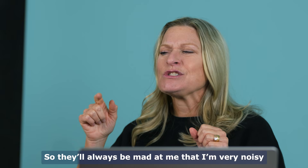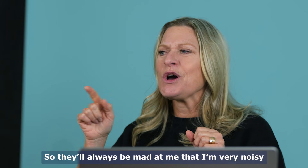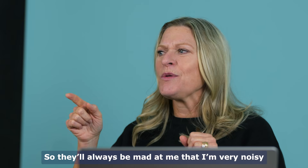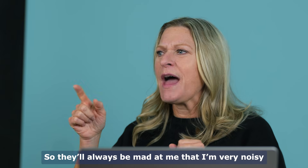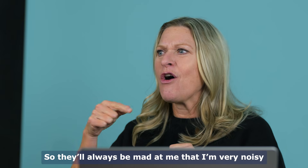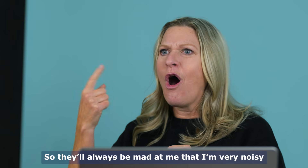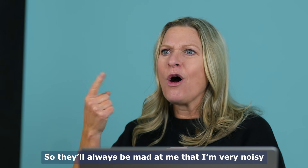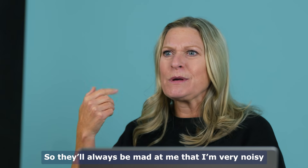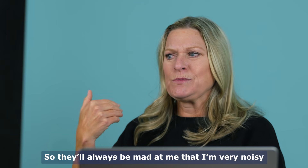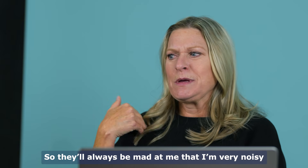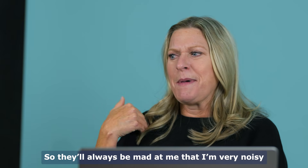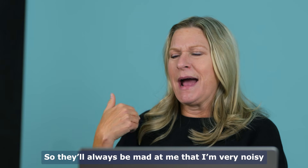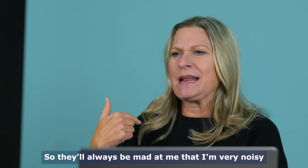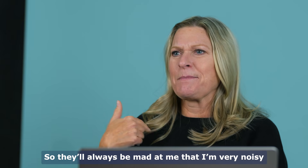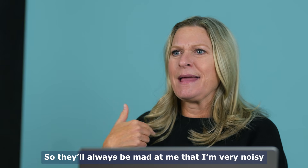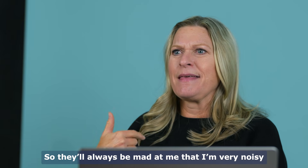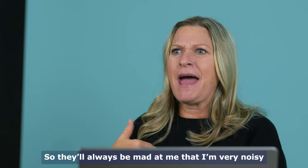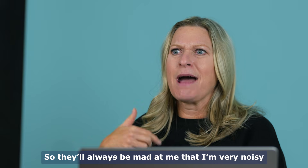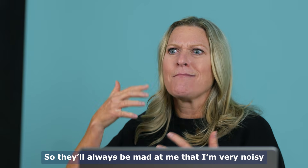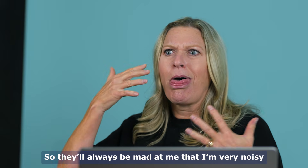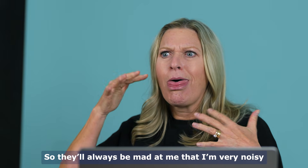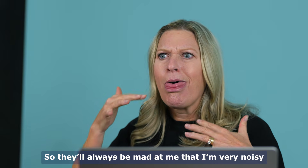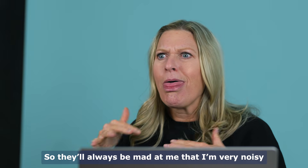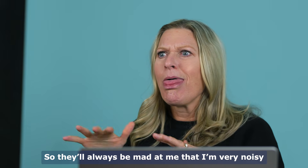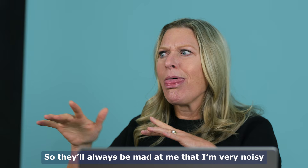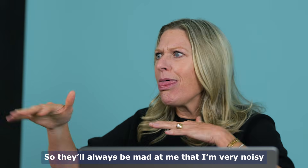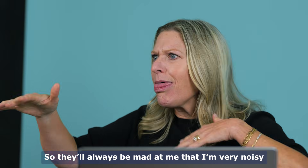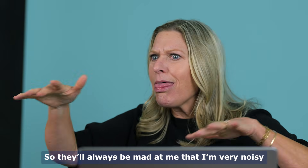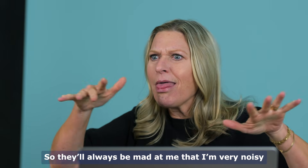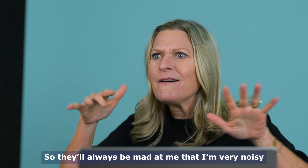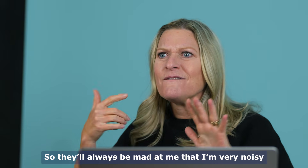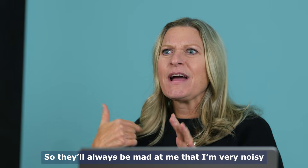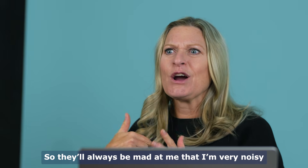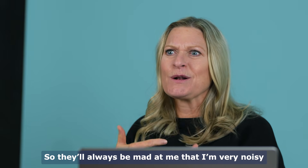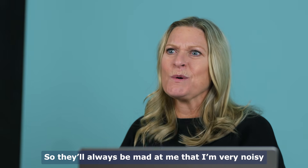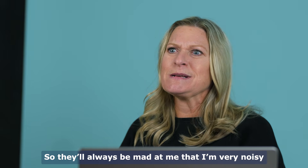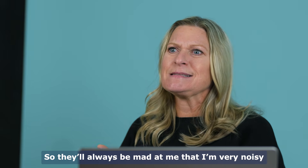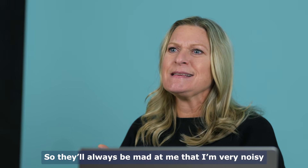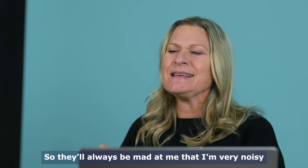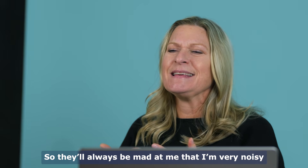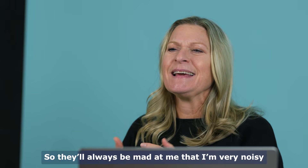So they’ll always be mad at me that I’m very noisy